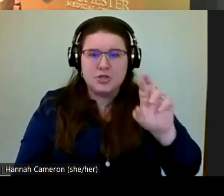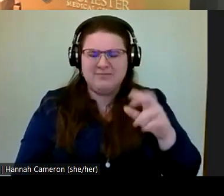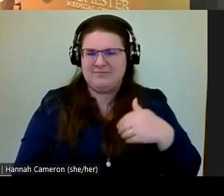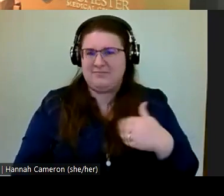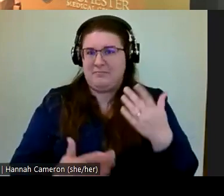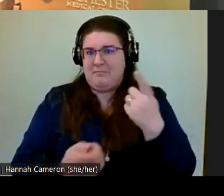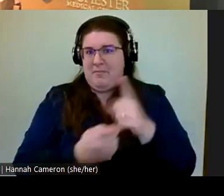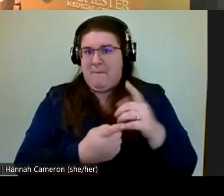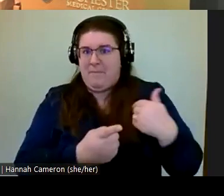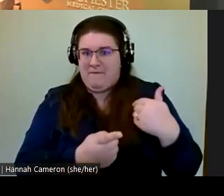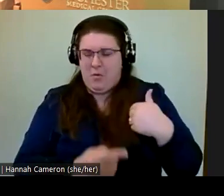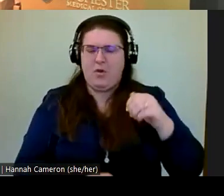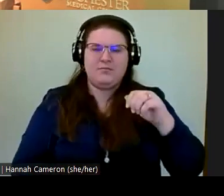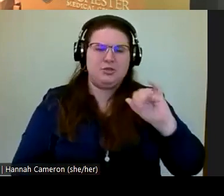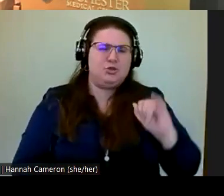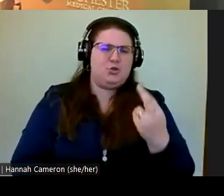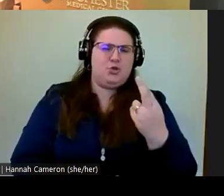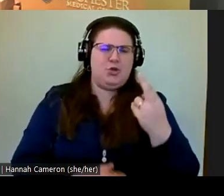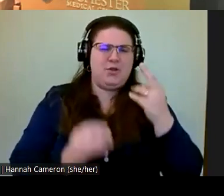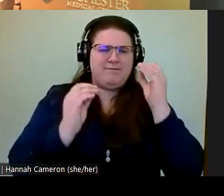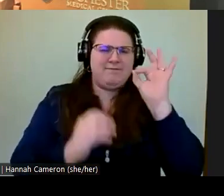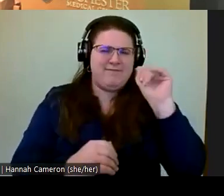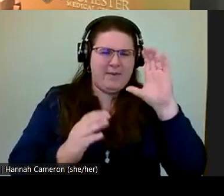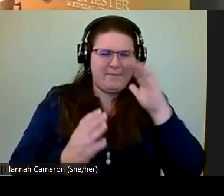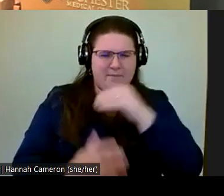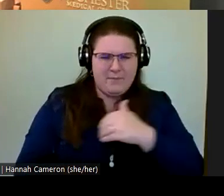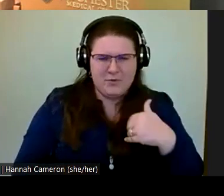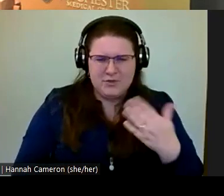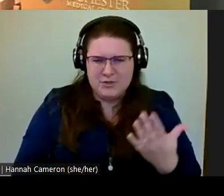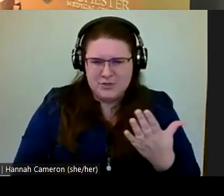Fortune to visit University of Washington and to meet with two of his colleagues there DRS Wayne